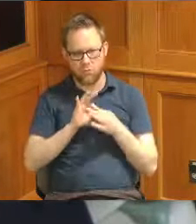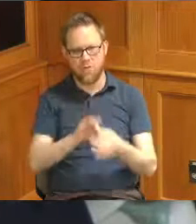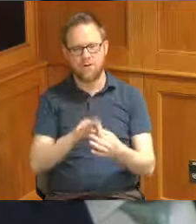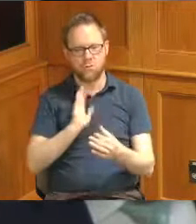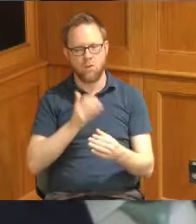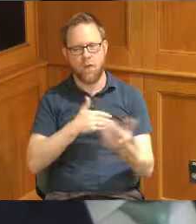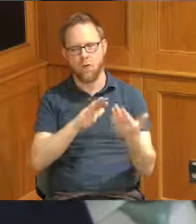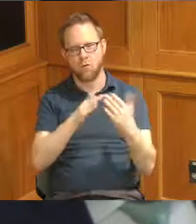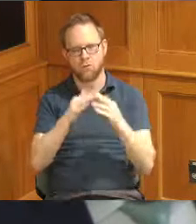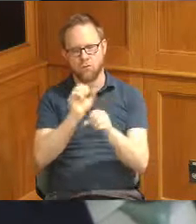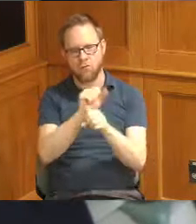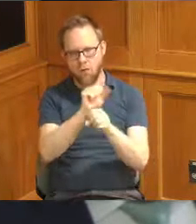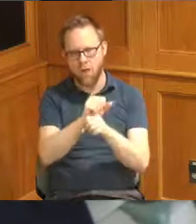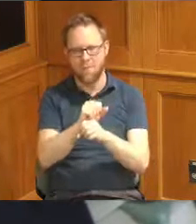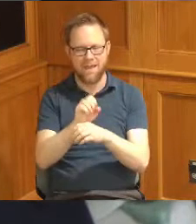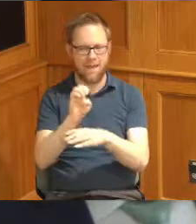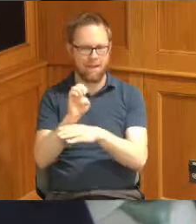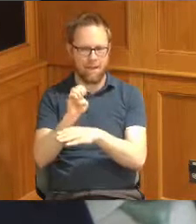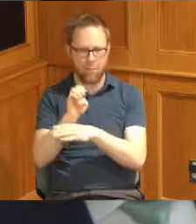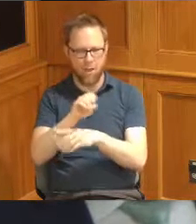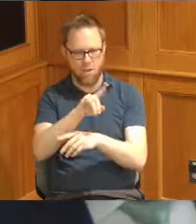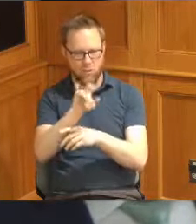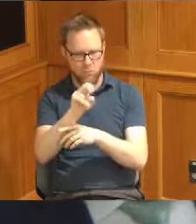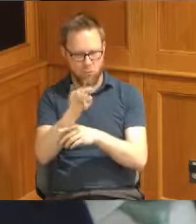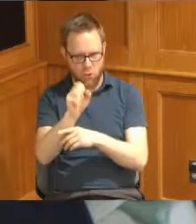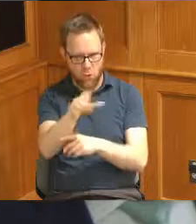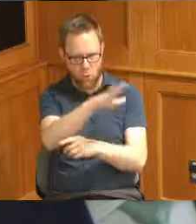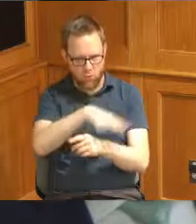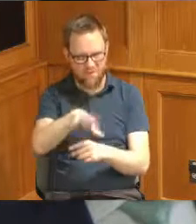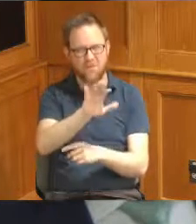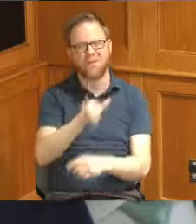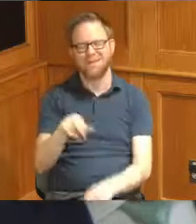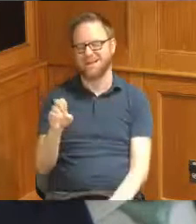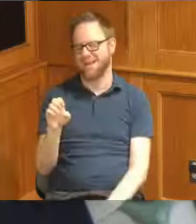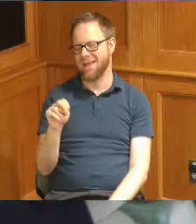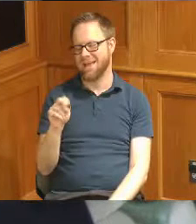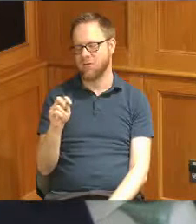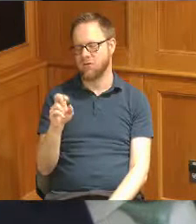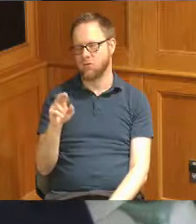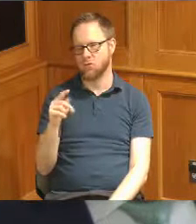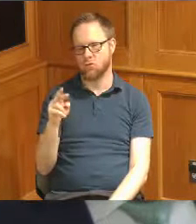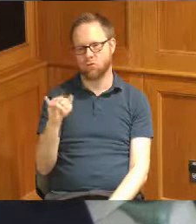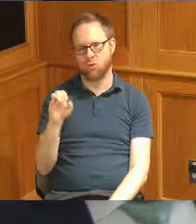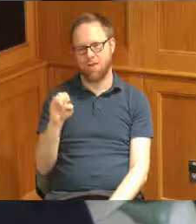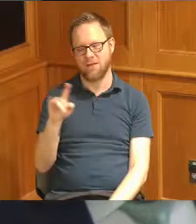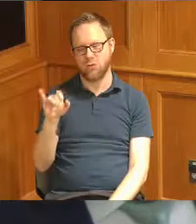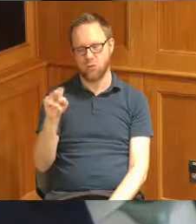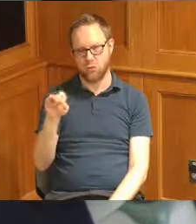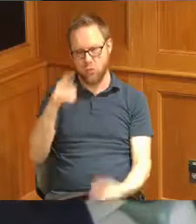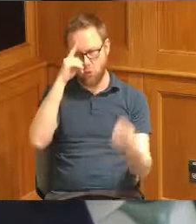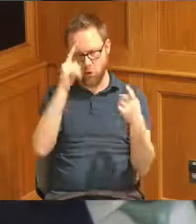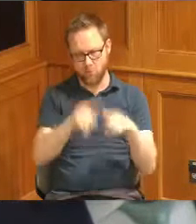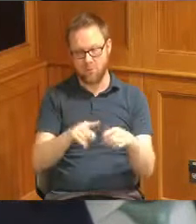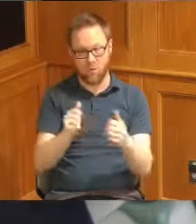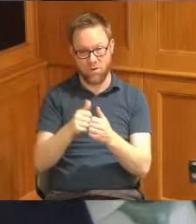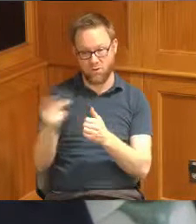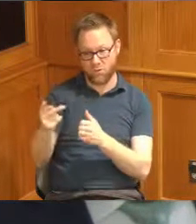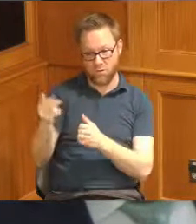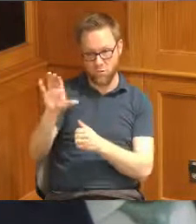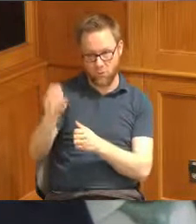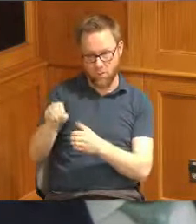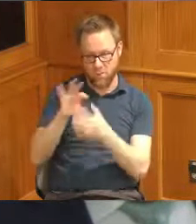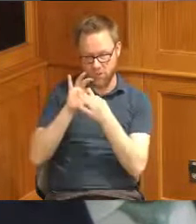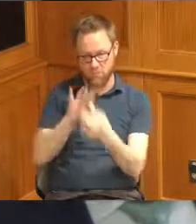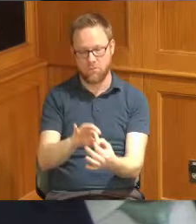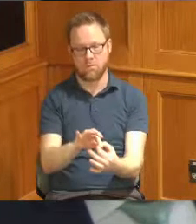zones of the county this is an Enterprise Zone agreement with BSF and cognis related to a